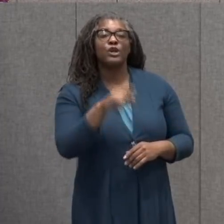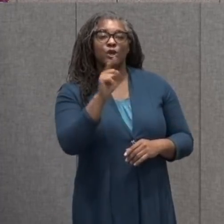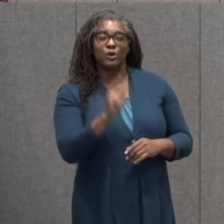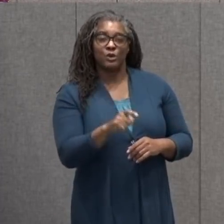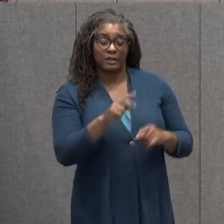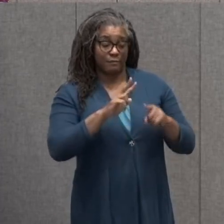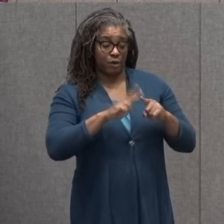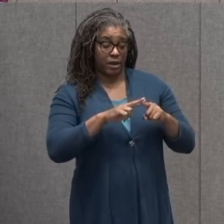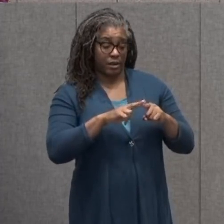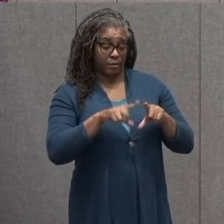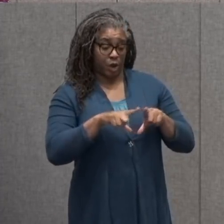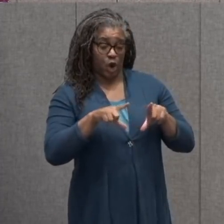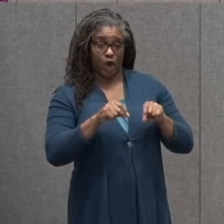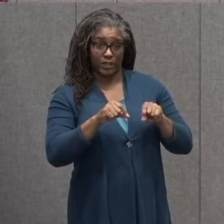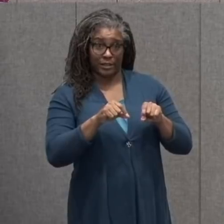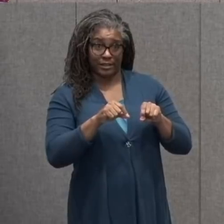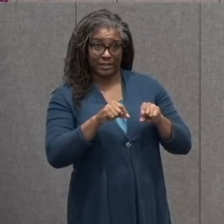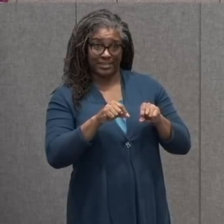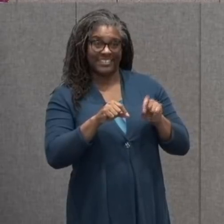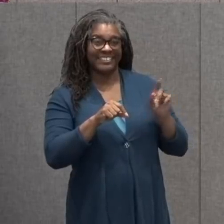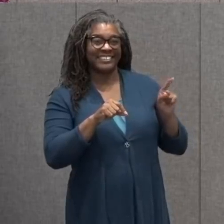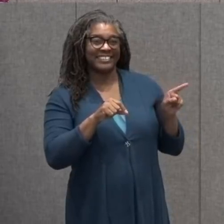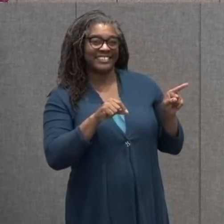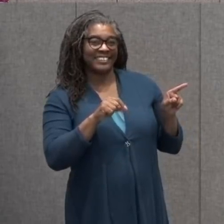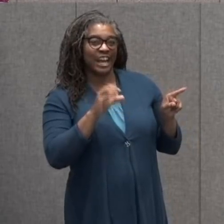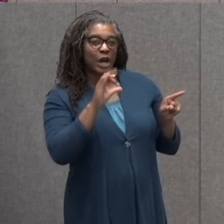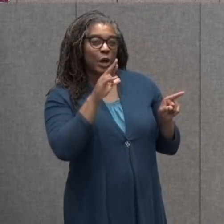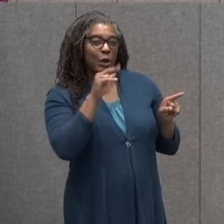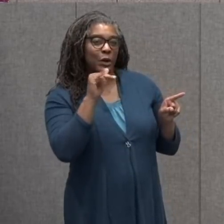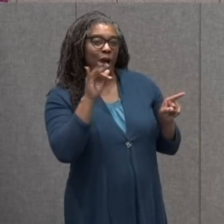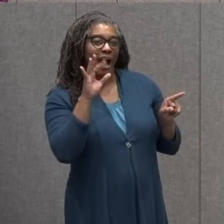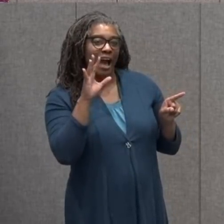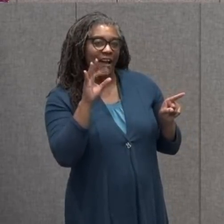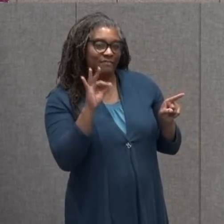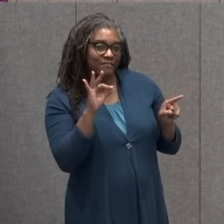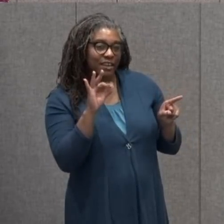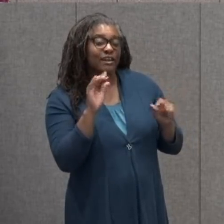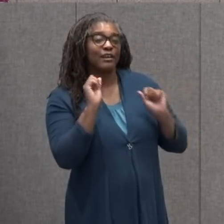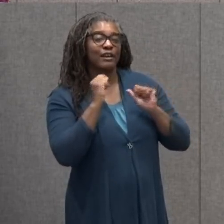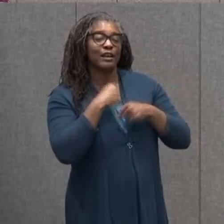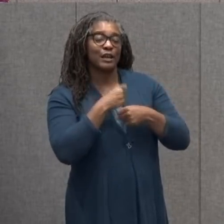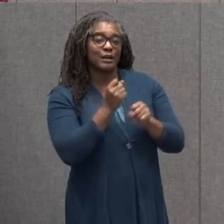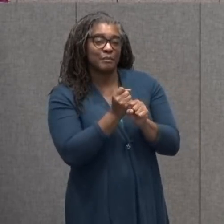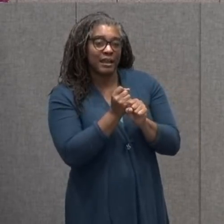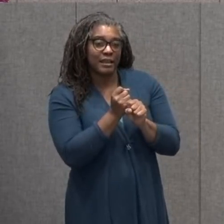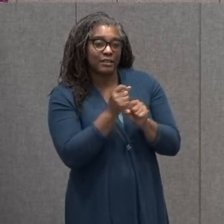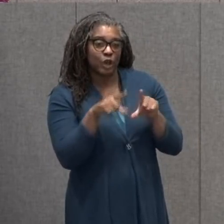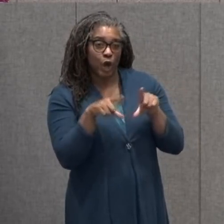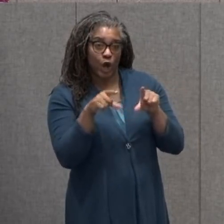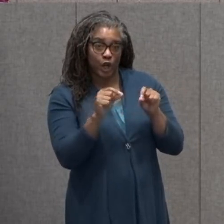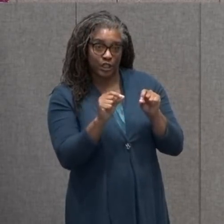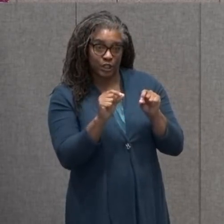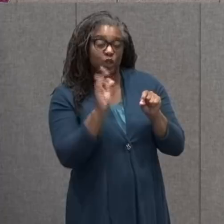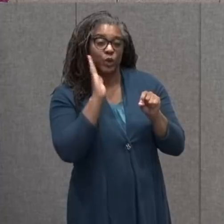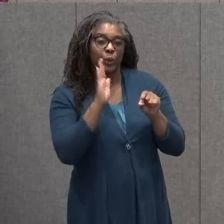Ms. Craft made these really great word cards, and they're up on the APS website.